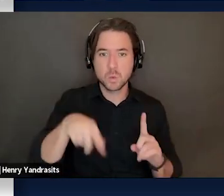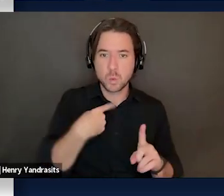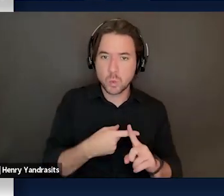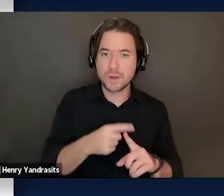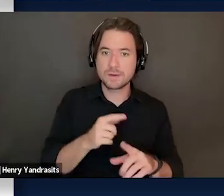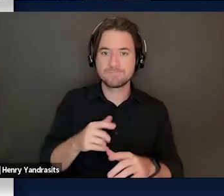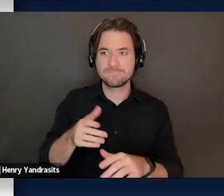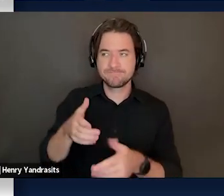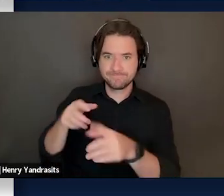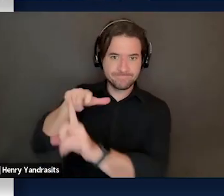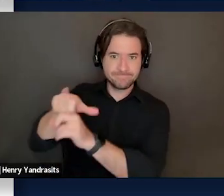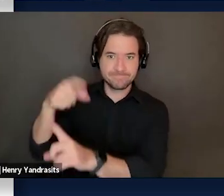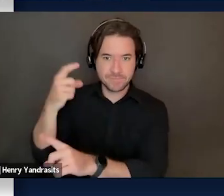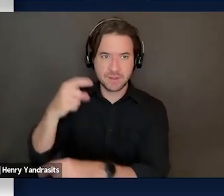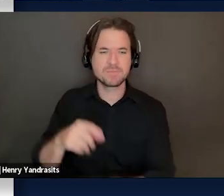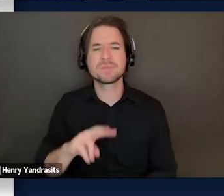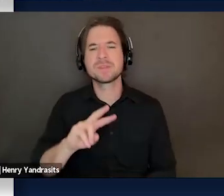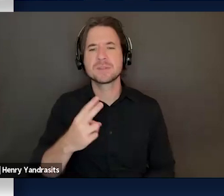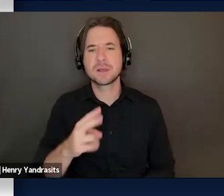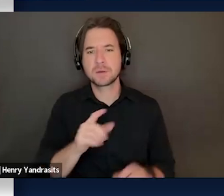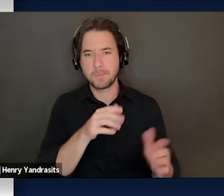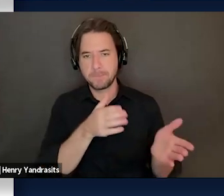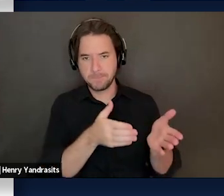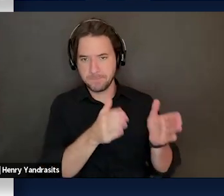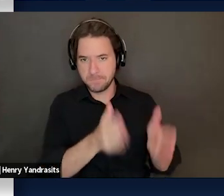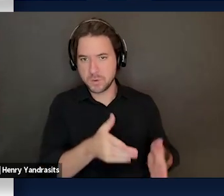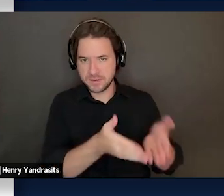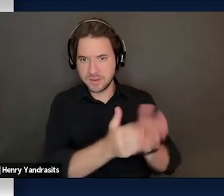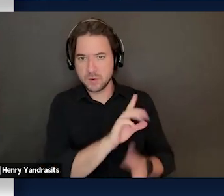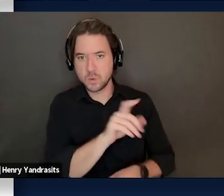The second person was asked a similar question. At what point would a limitation be severe enough?